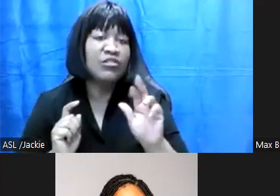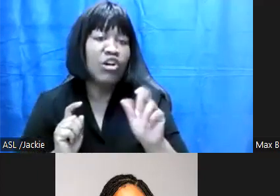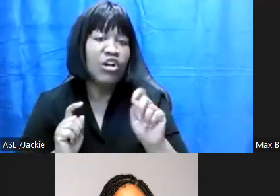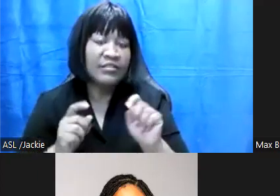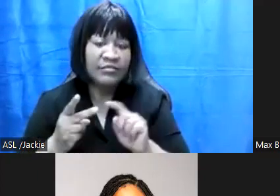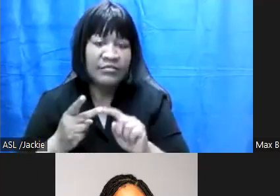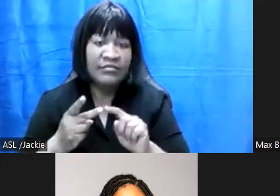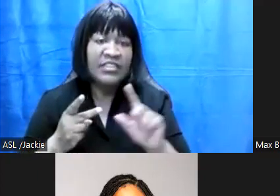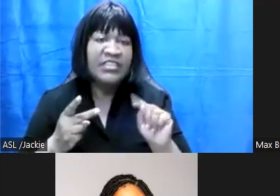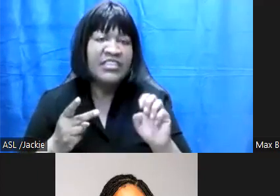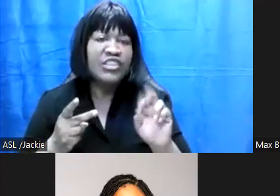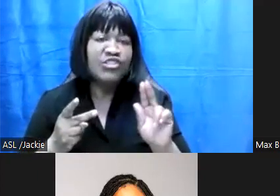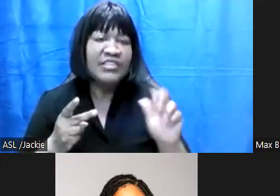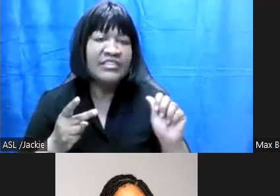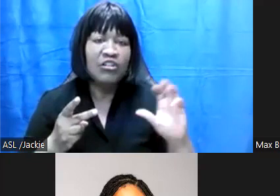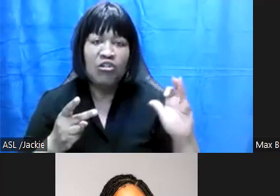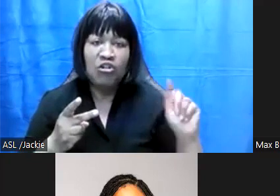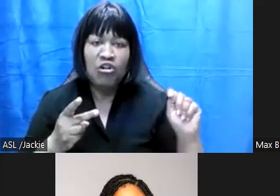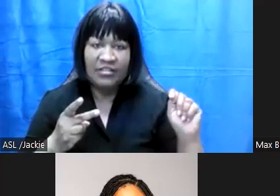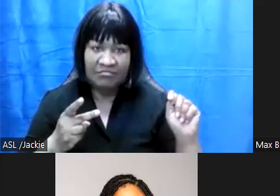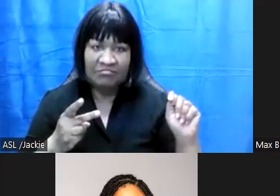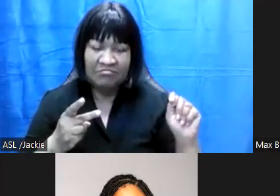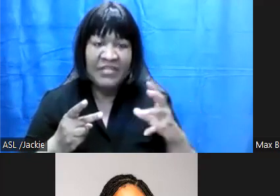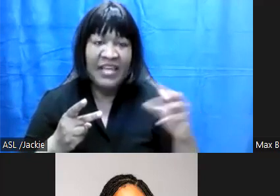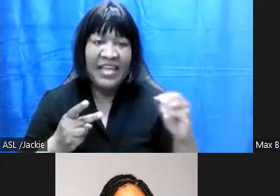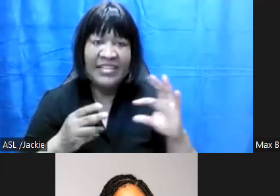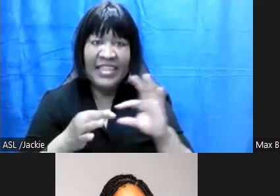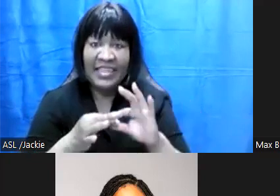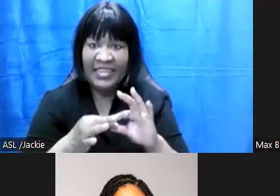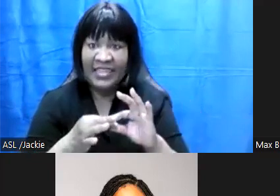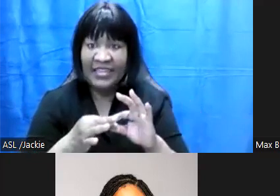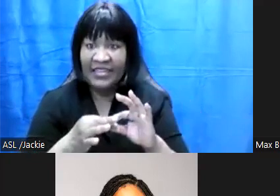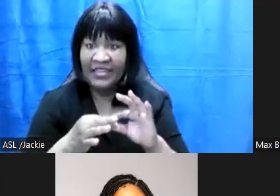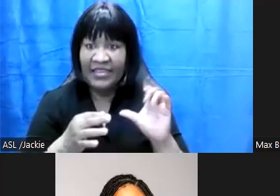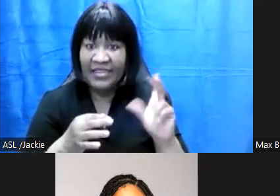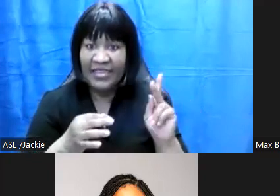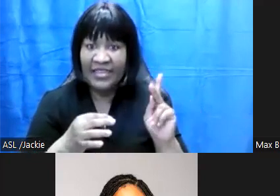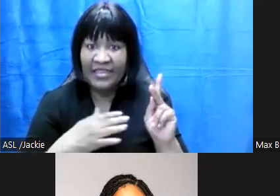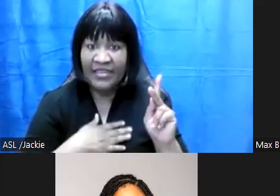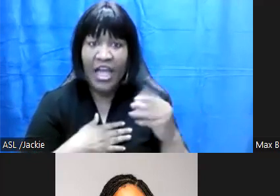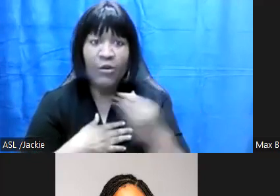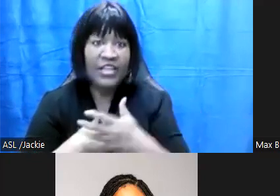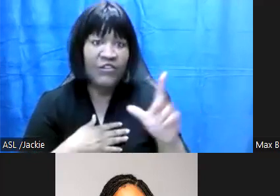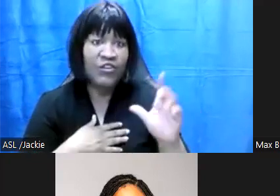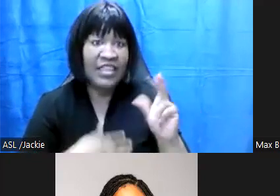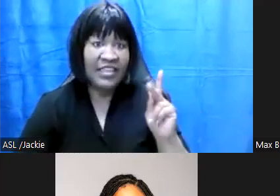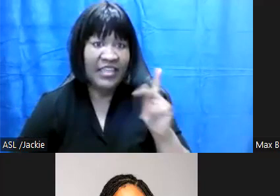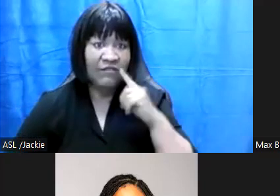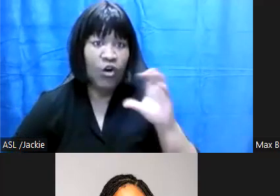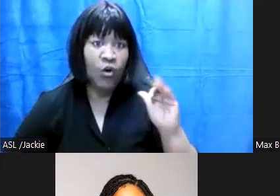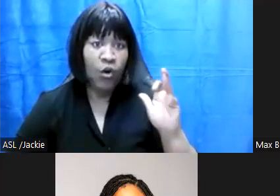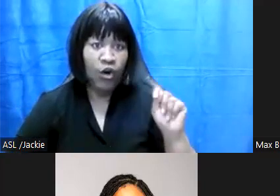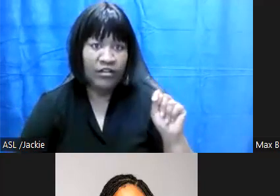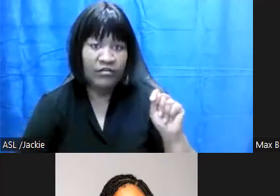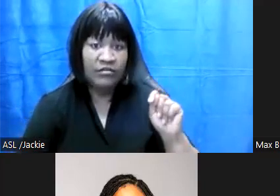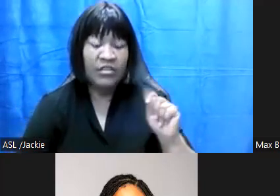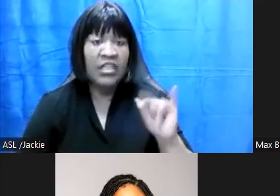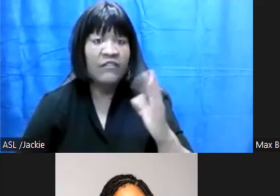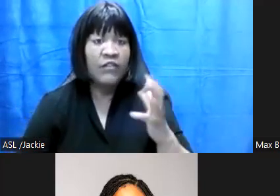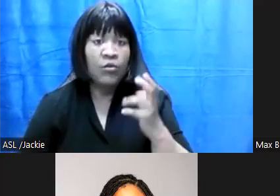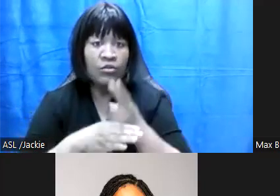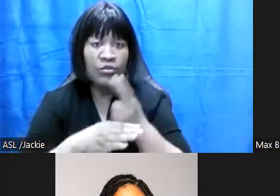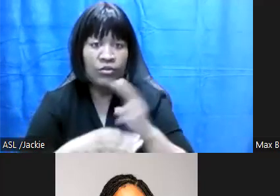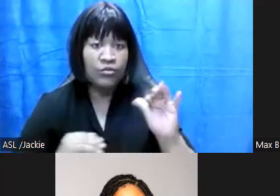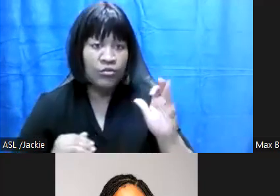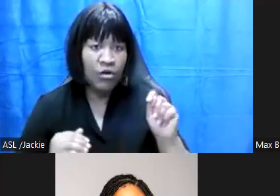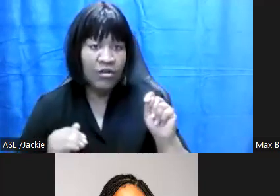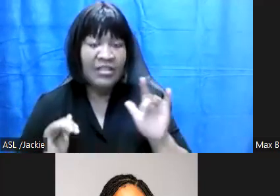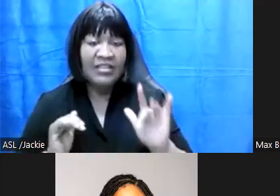Theresa is our CART captioner. The link to use CART, click on the live transportation